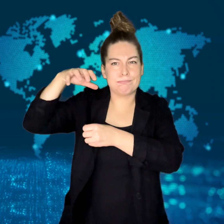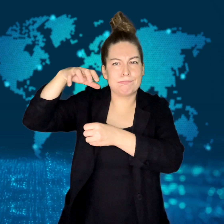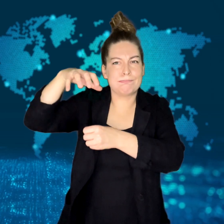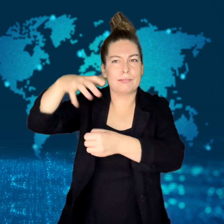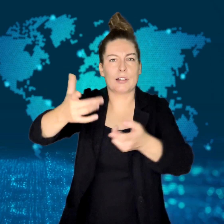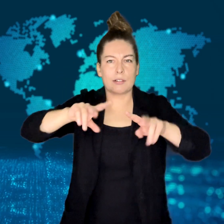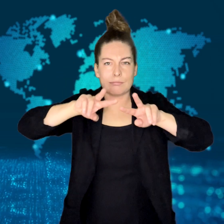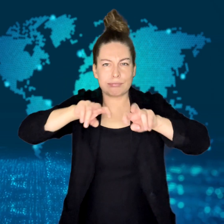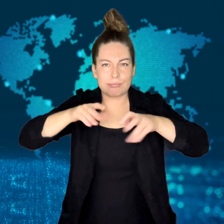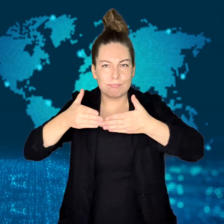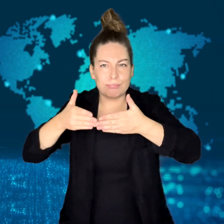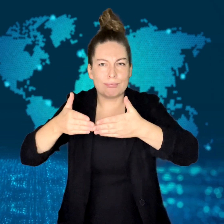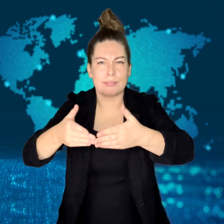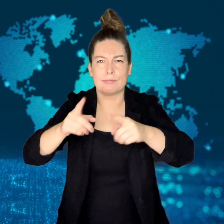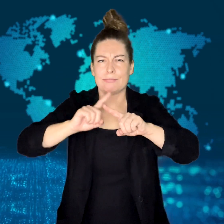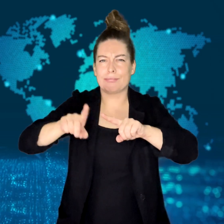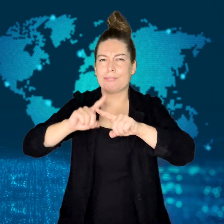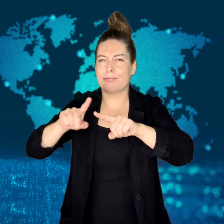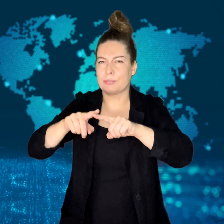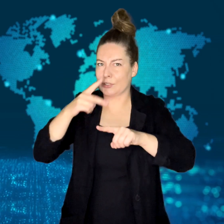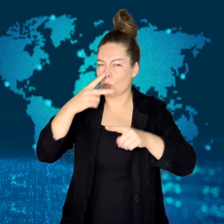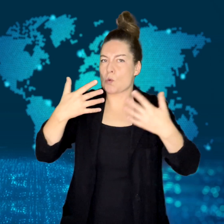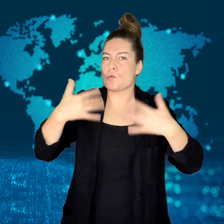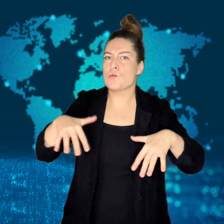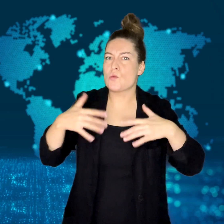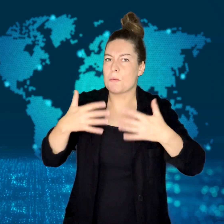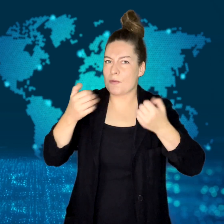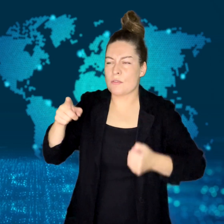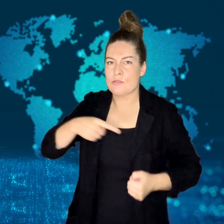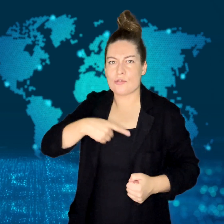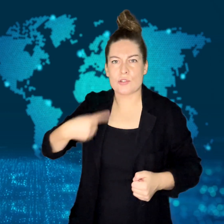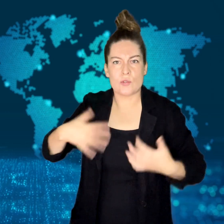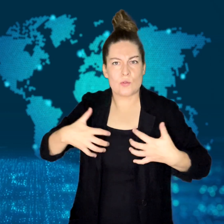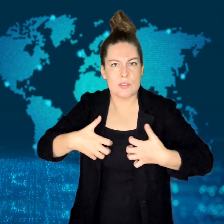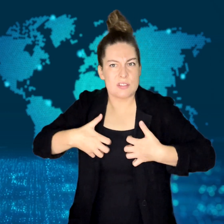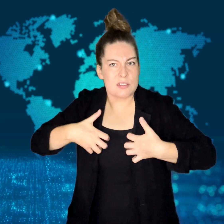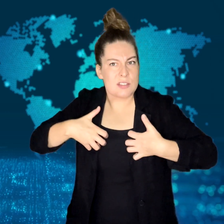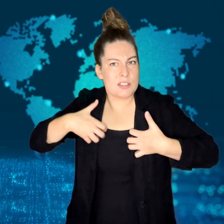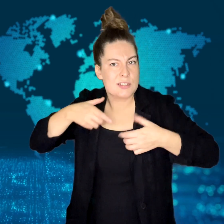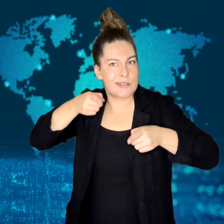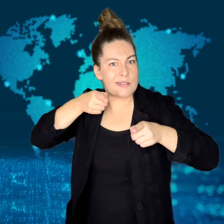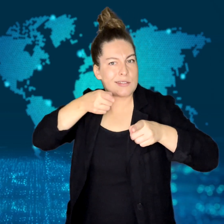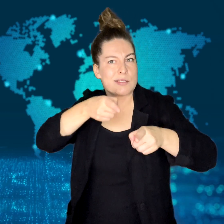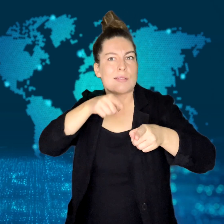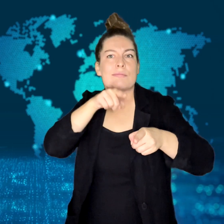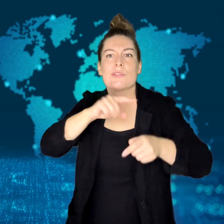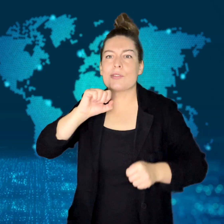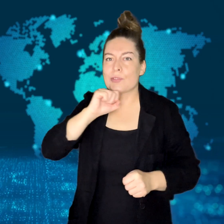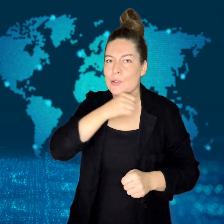large balloons, research ships, and actions that are evidence of China's